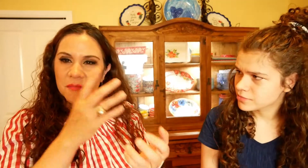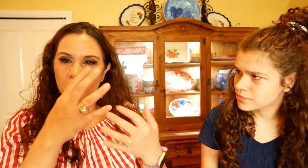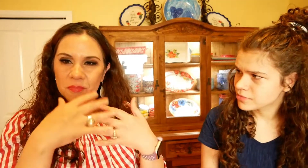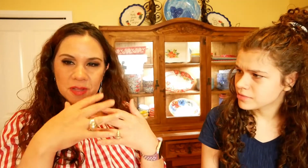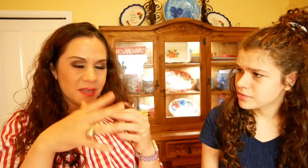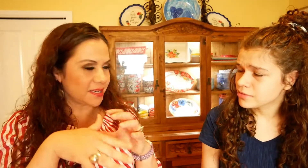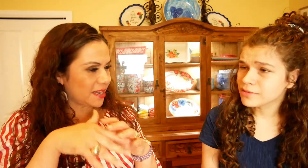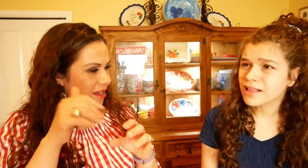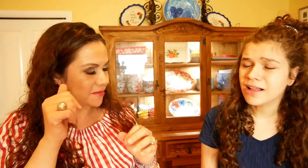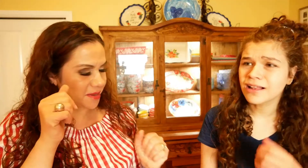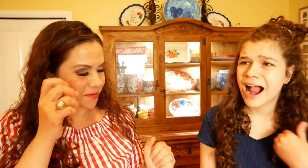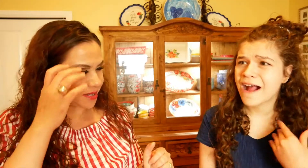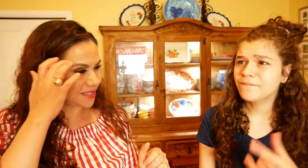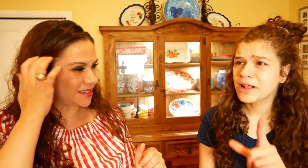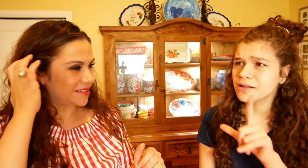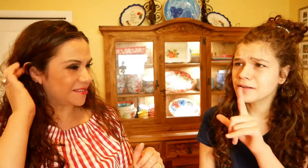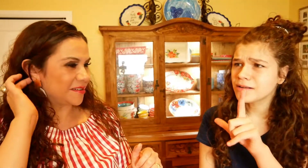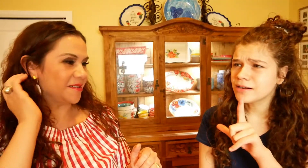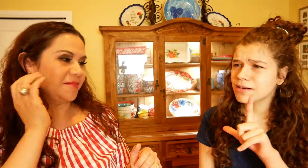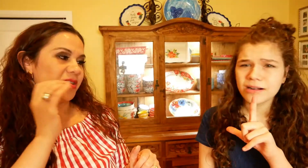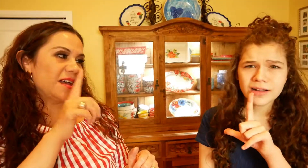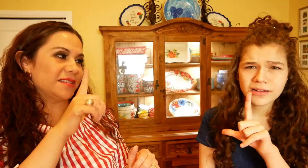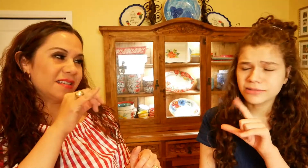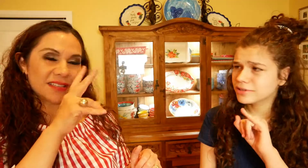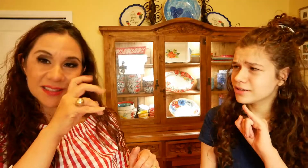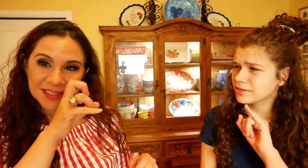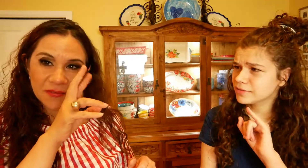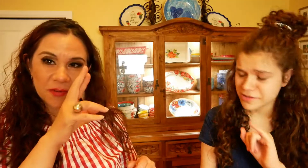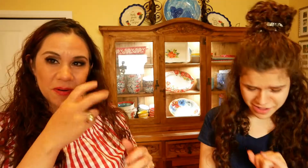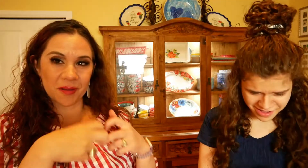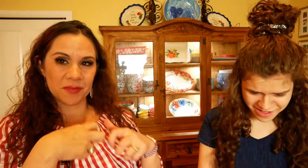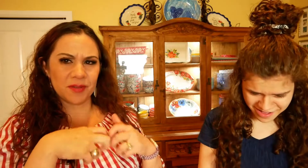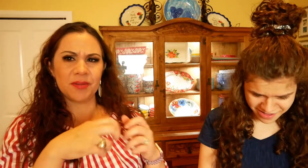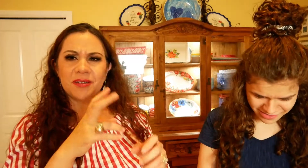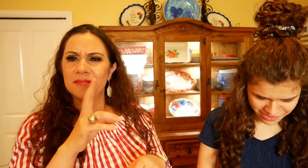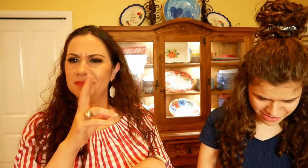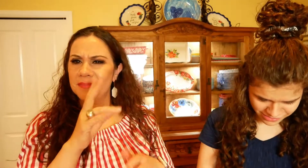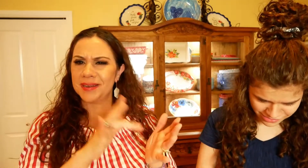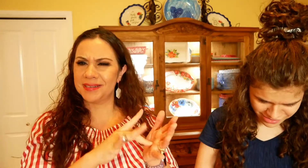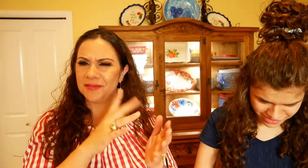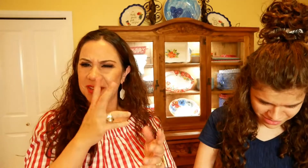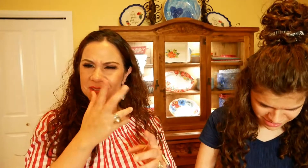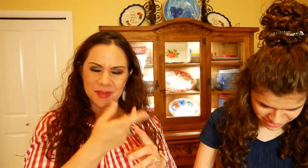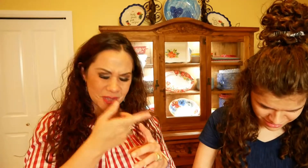more blood taken out anyways yes he has a liver problem we've been on medicine like three months